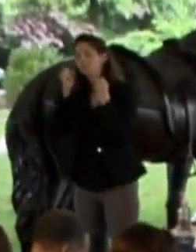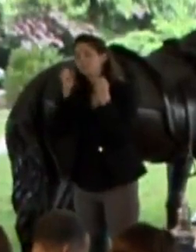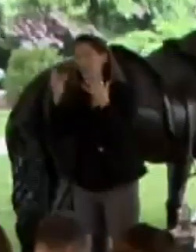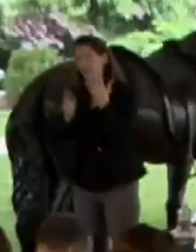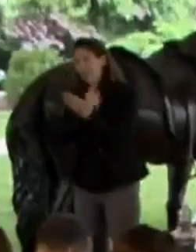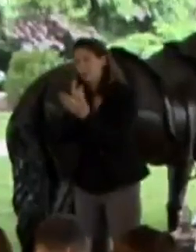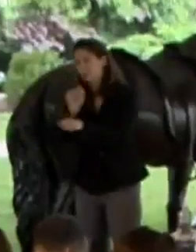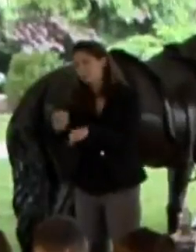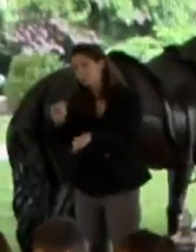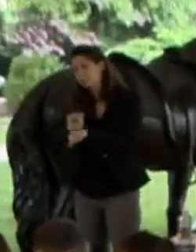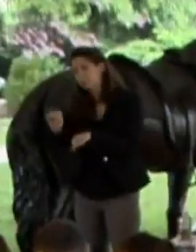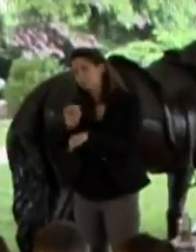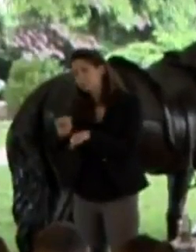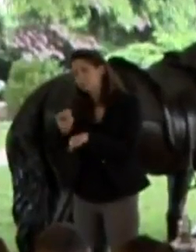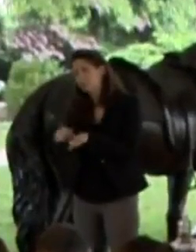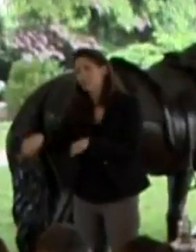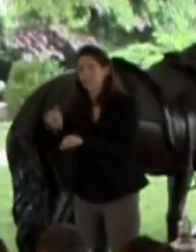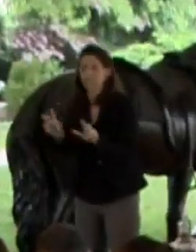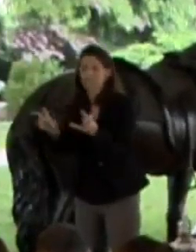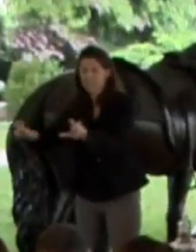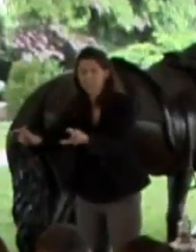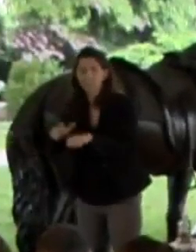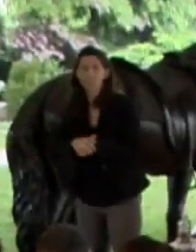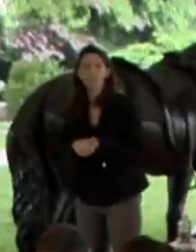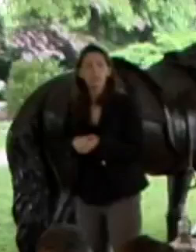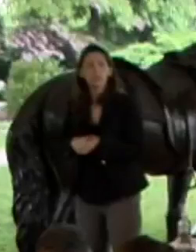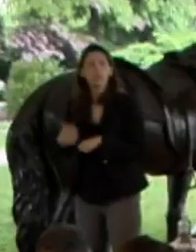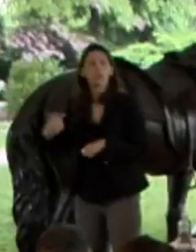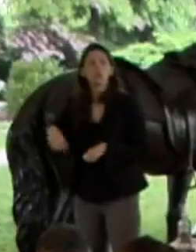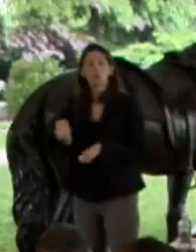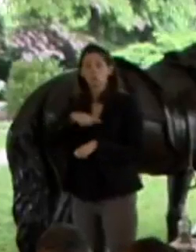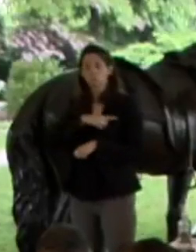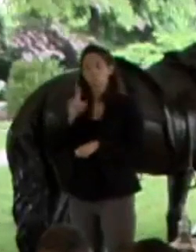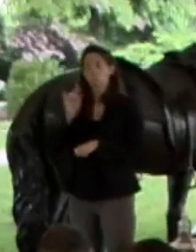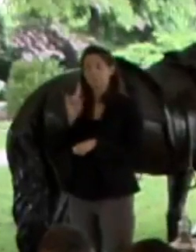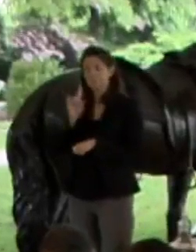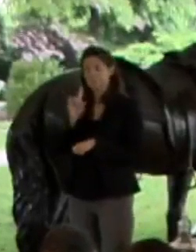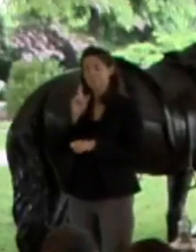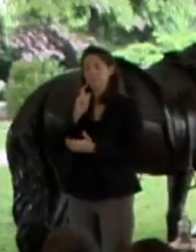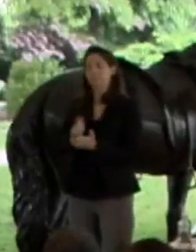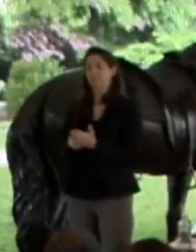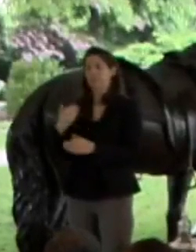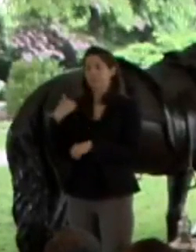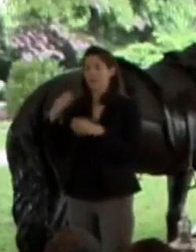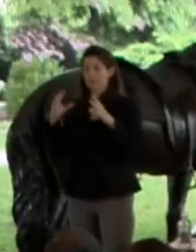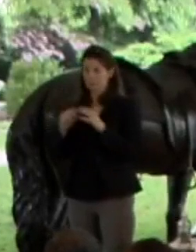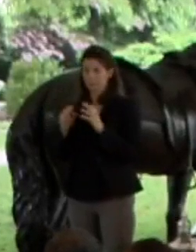APPLAUSE. THERE IS RHEMA. SO AGAIN I WANTED TO THANK